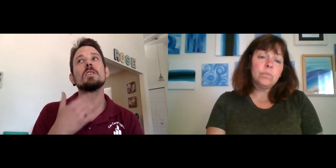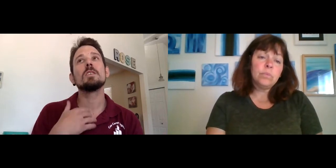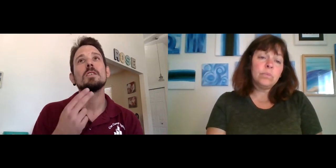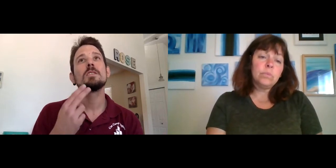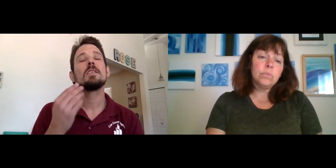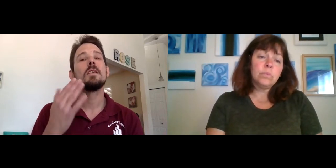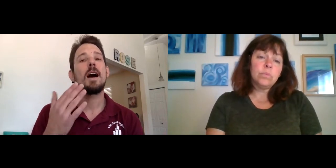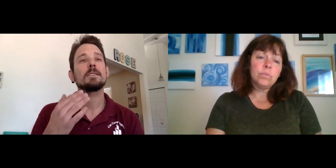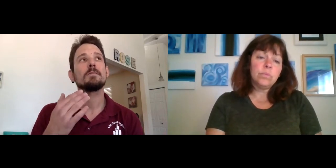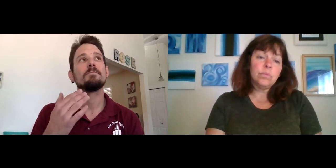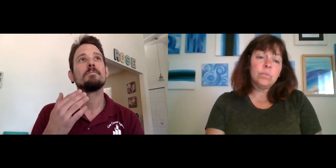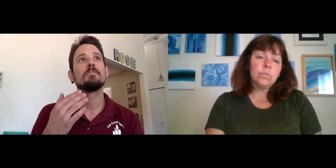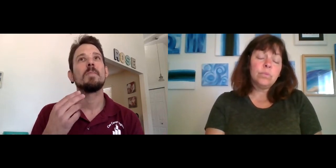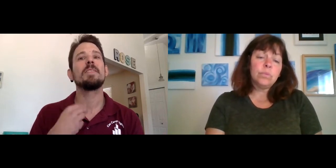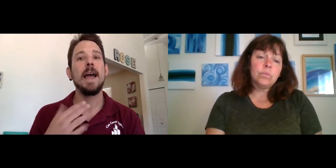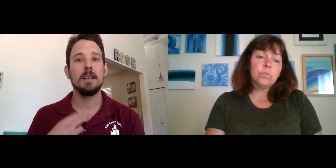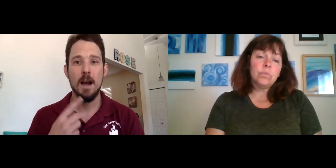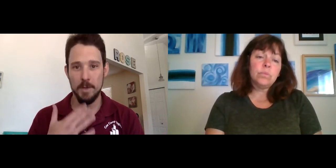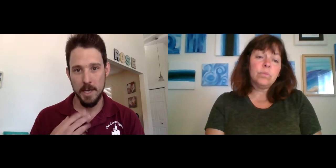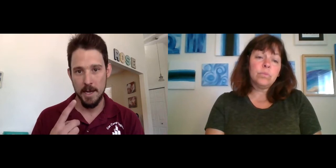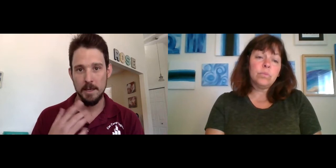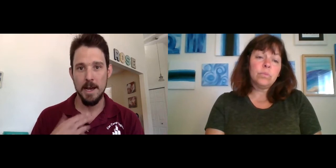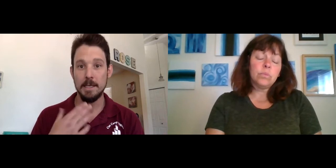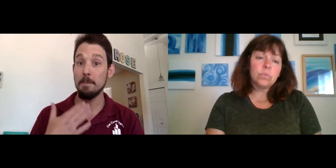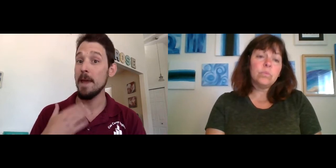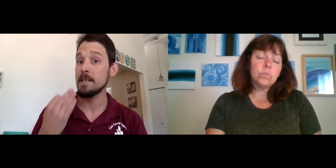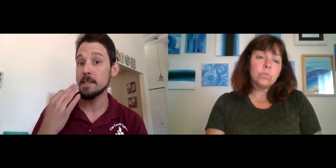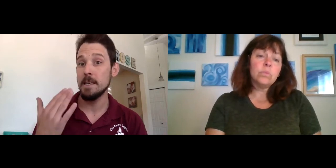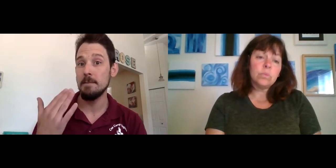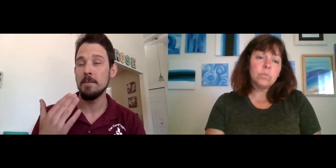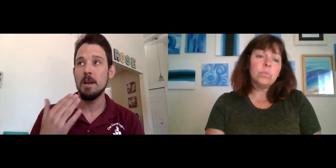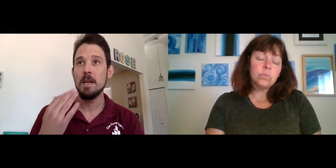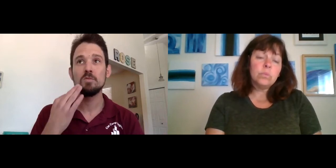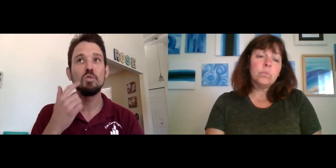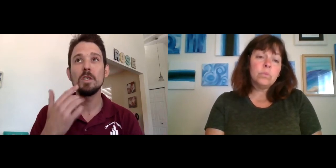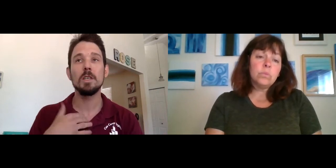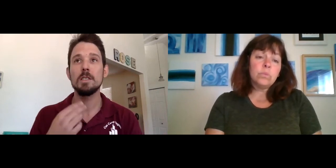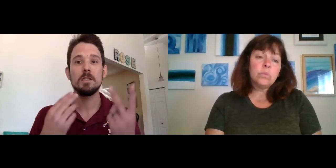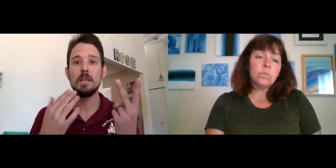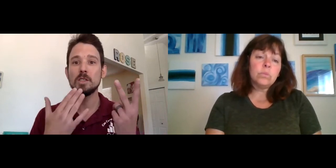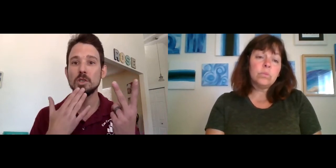Cued Speech is really not that complicated as it may seem. It really is two